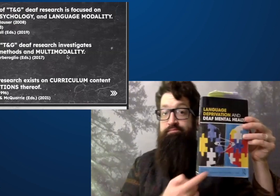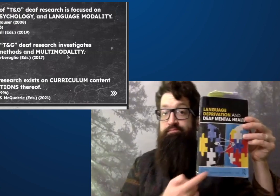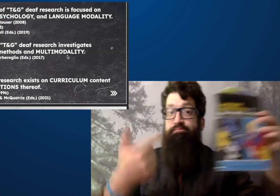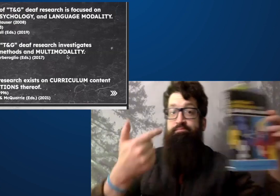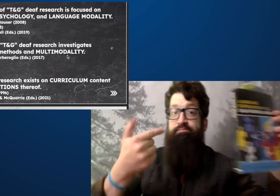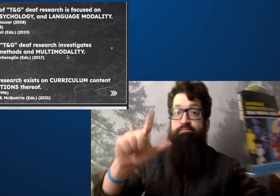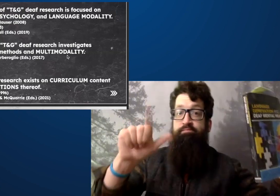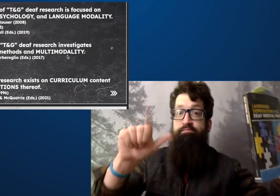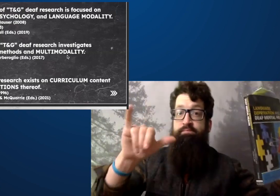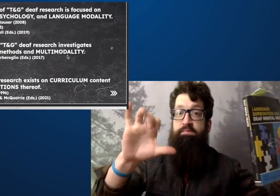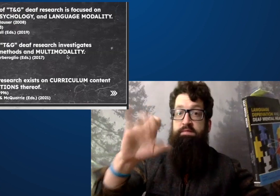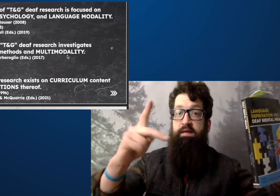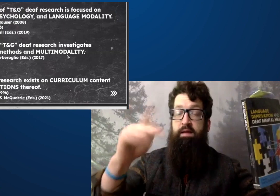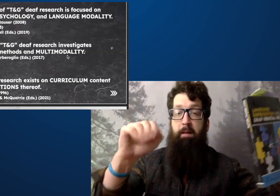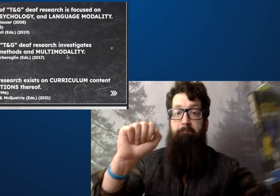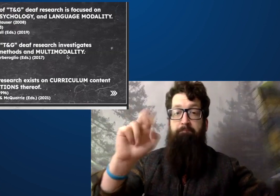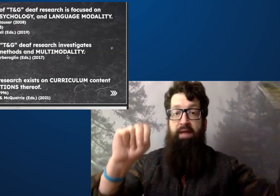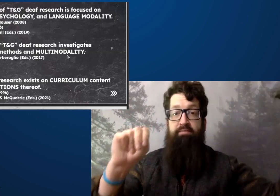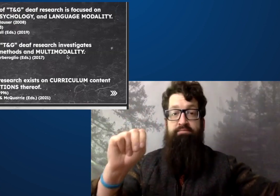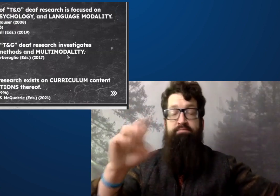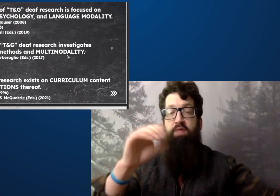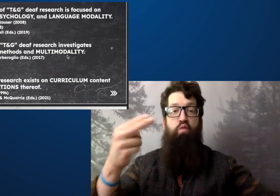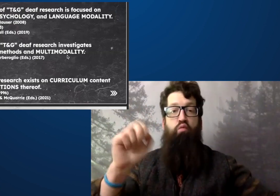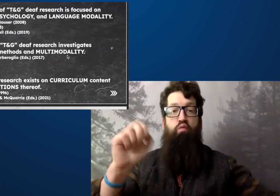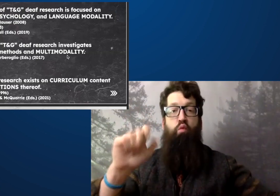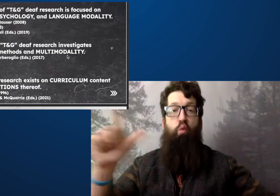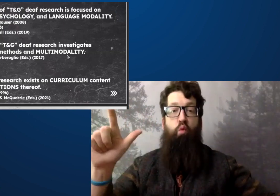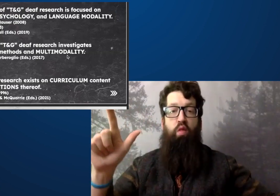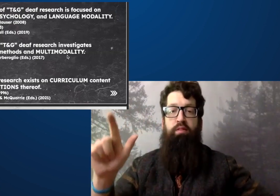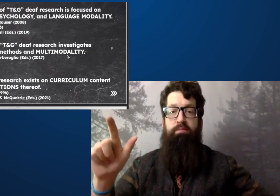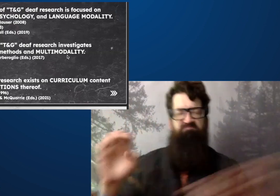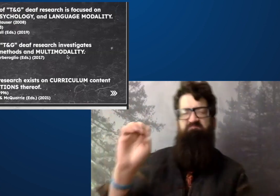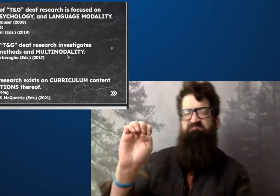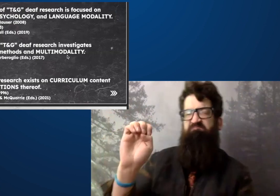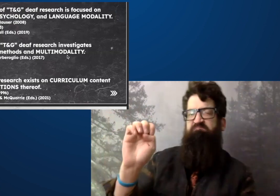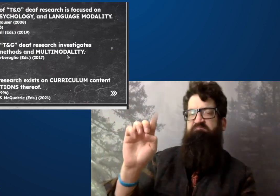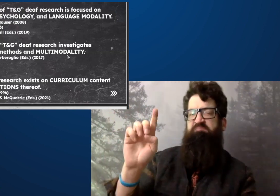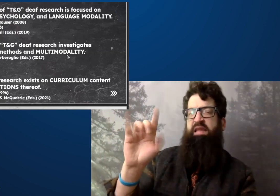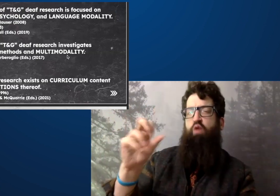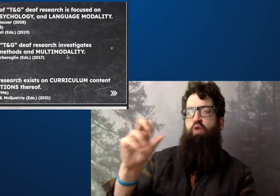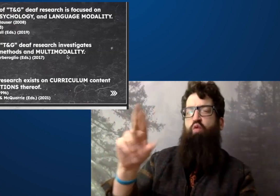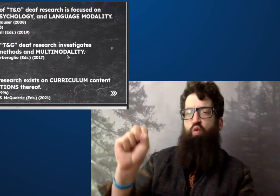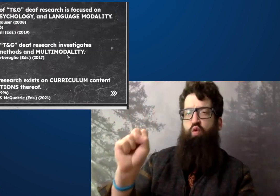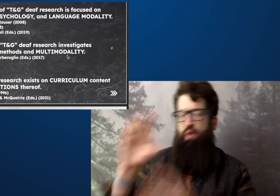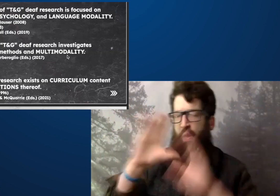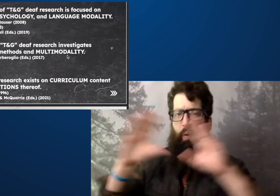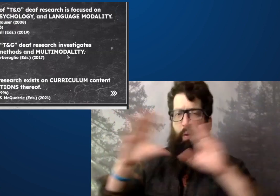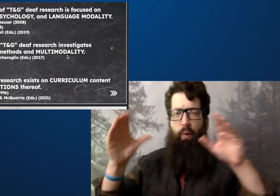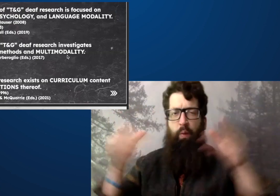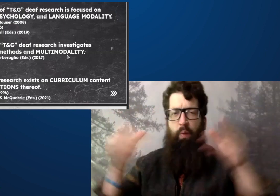Another text written by Glickman and hall,